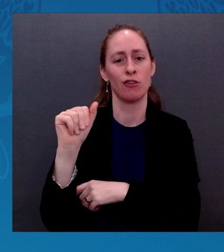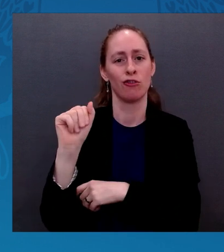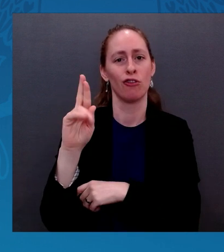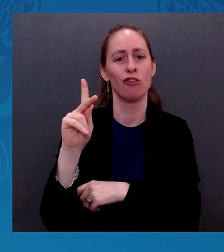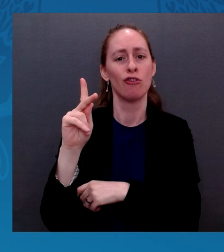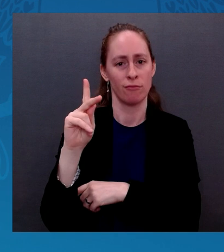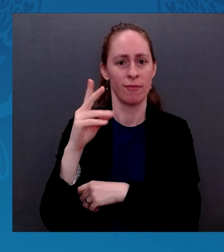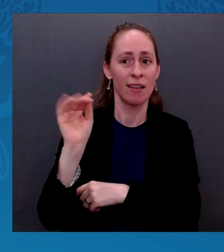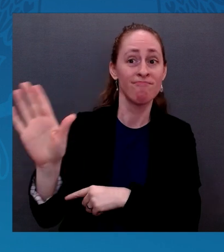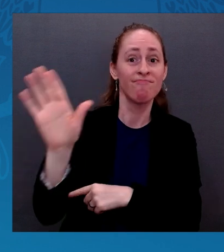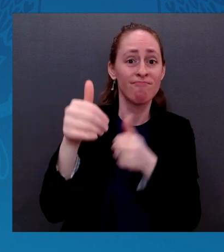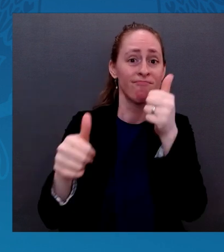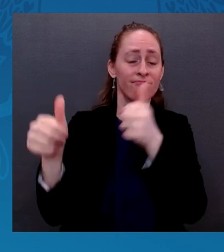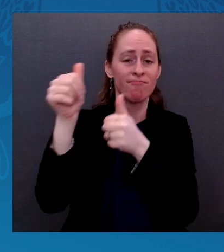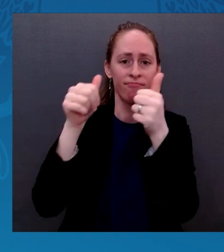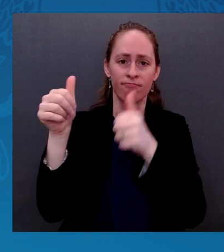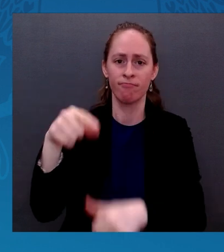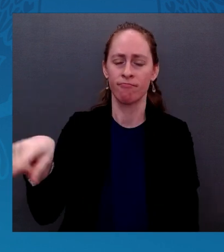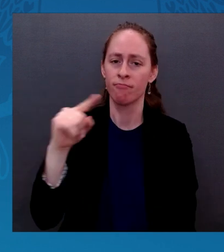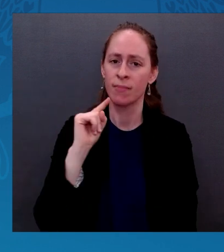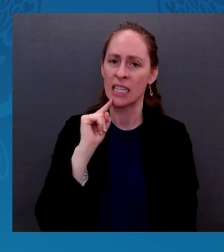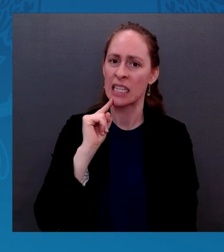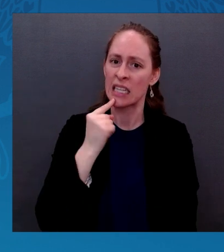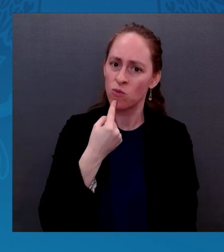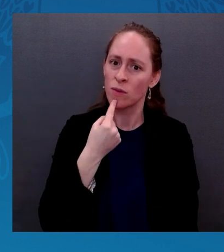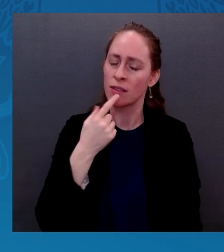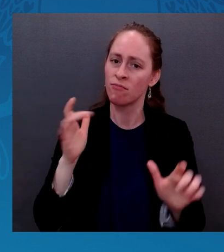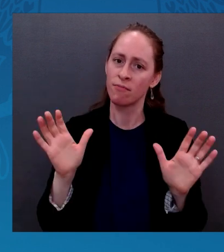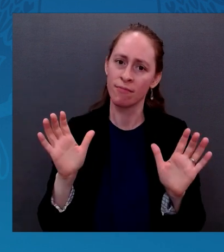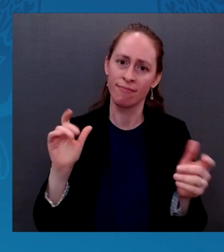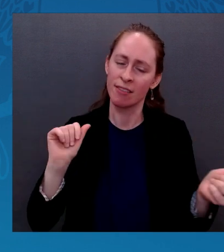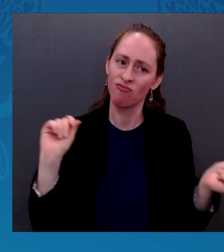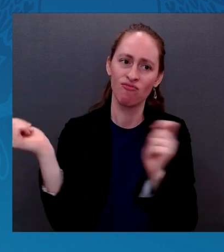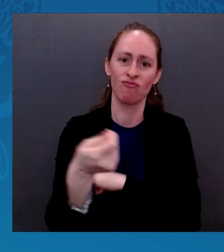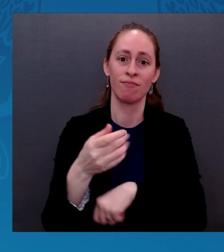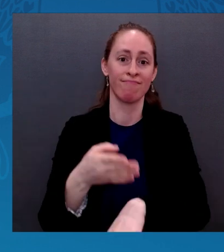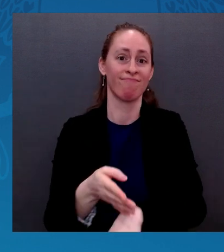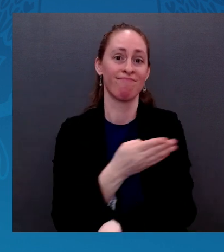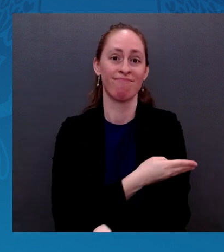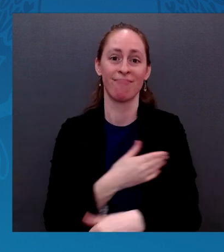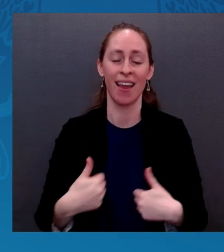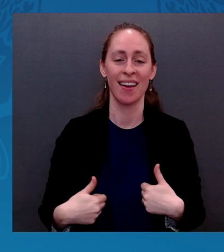As we talk to the residents, a lot of different people, our children have lead poisoning like it's sad,